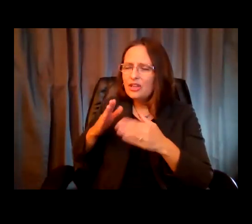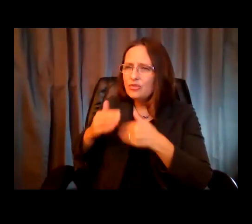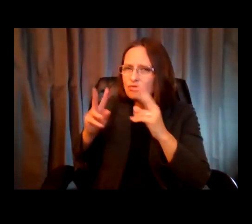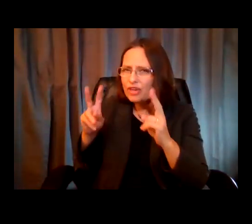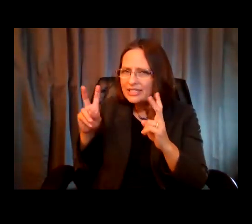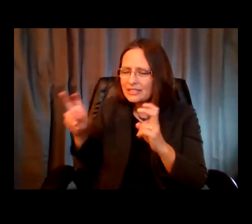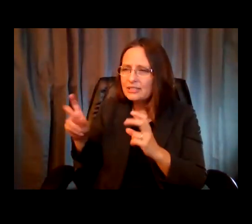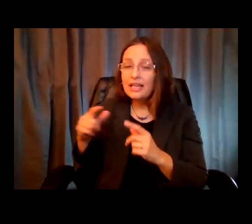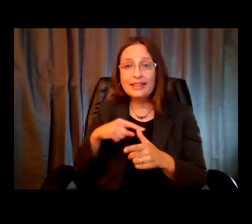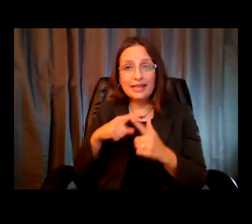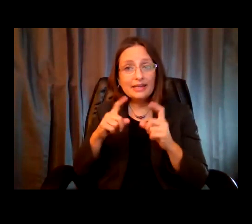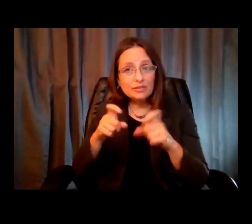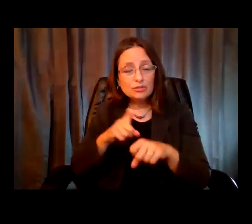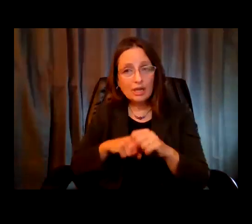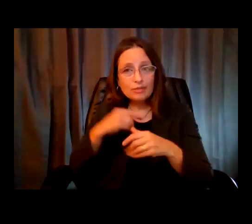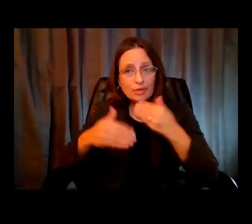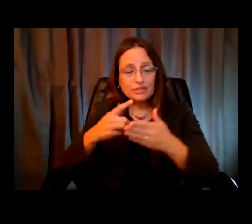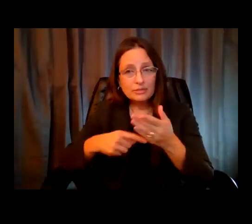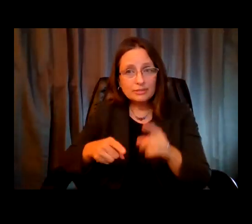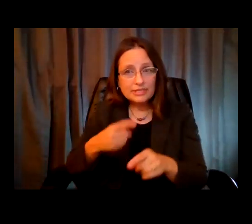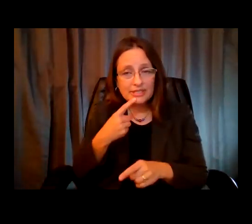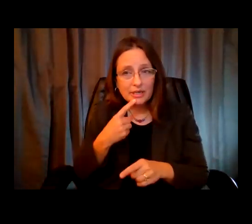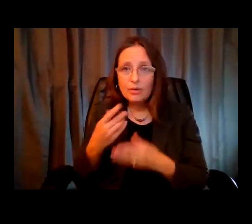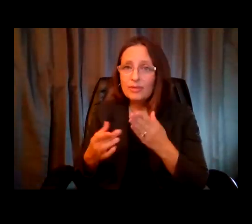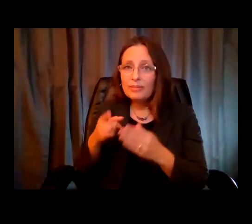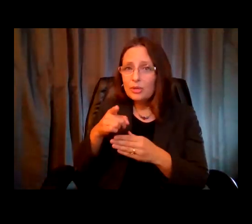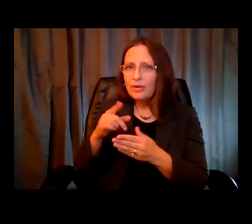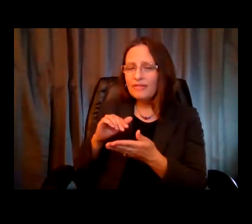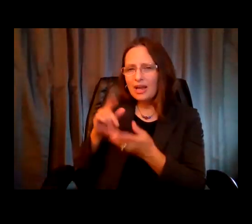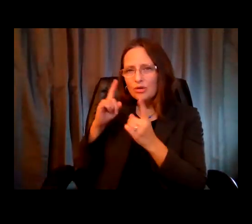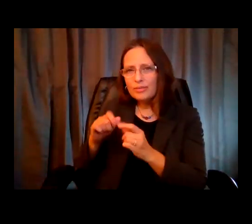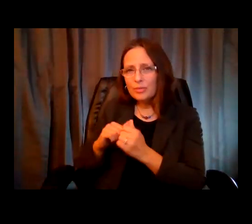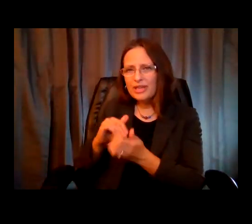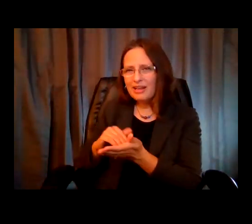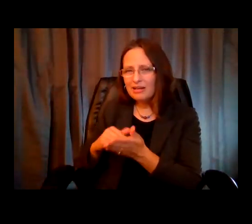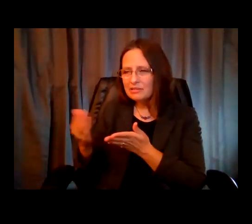They were not aware of my hearing issue. I tried to explain it but the person work with